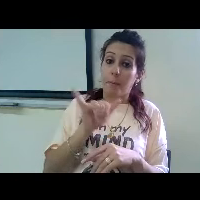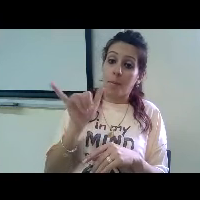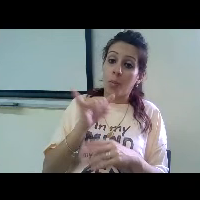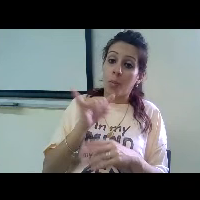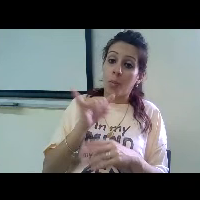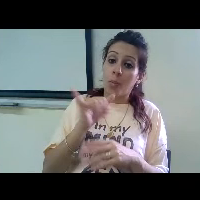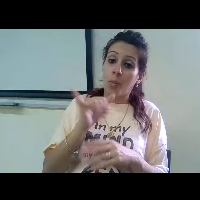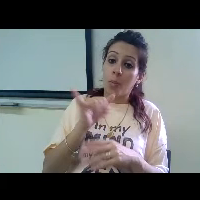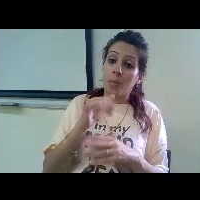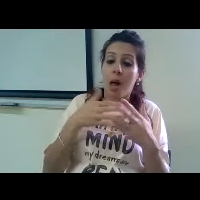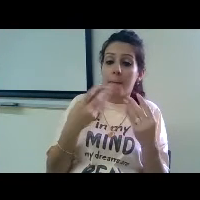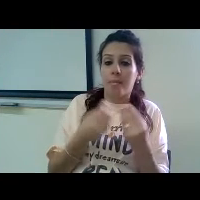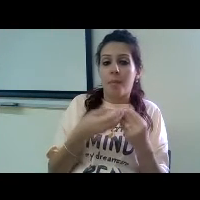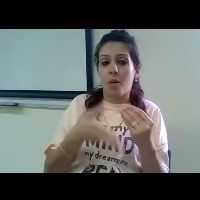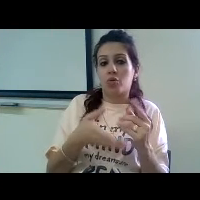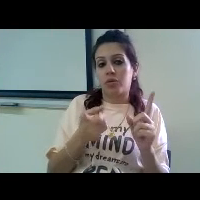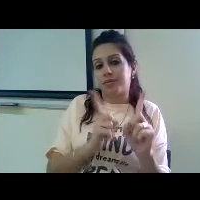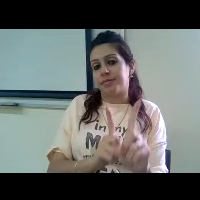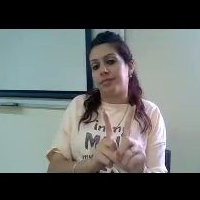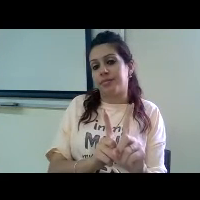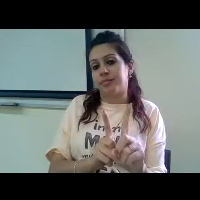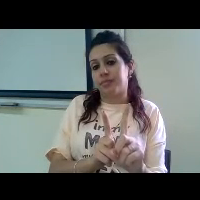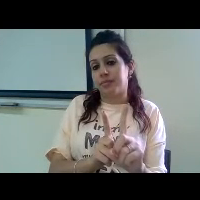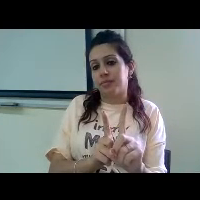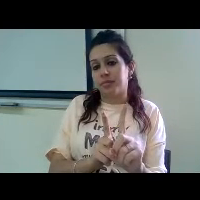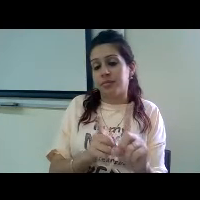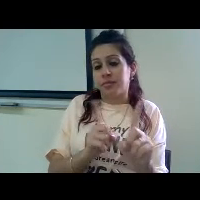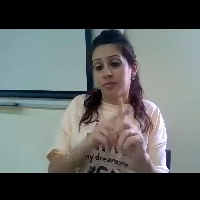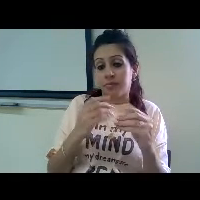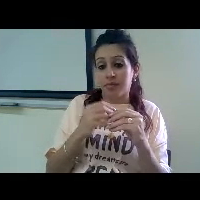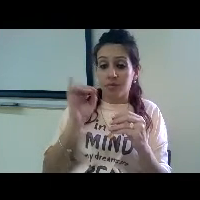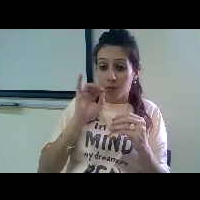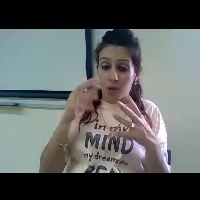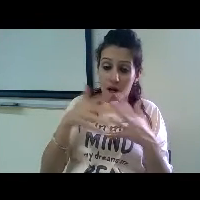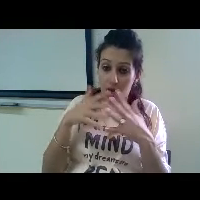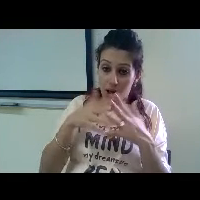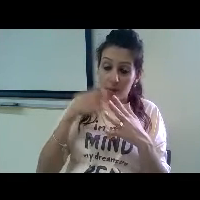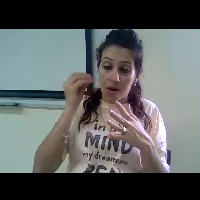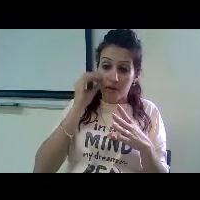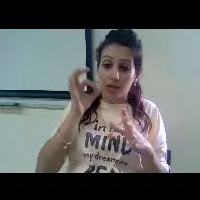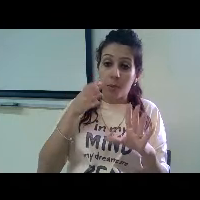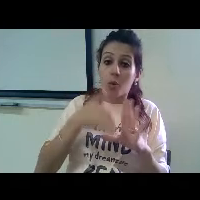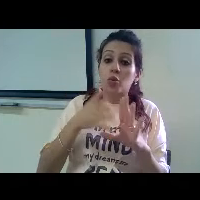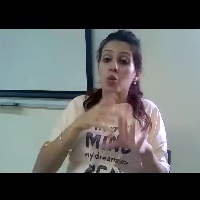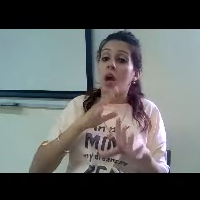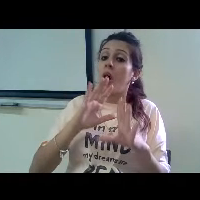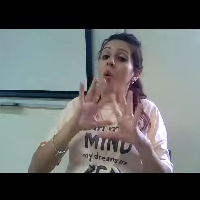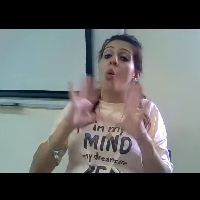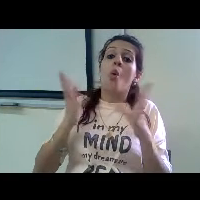classroom, you will have multiple challenges. And if one parent or one group of parents